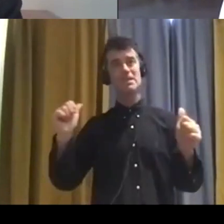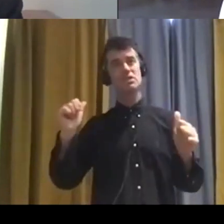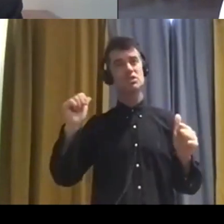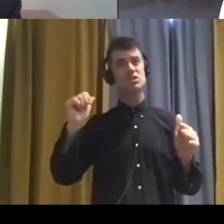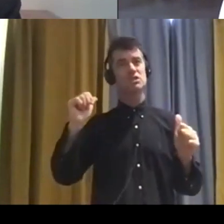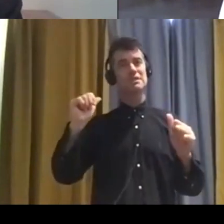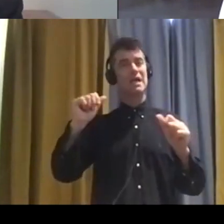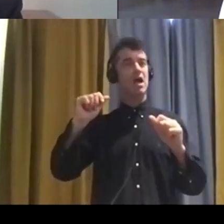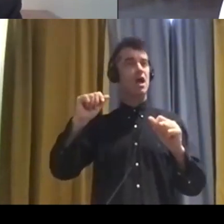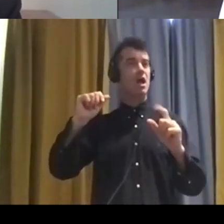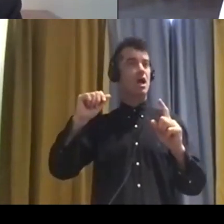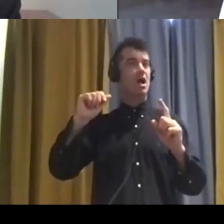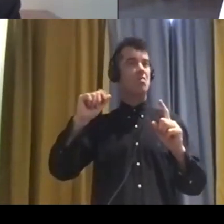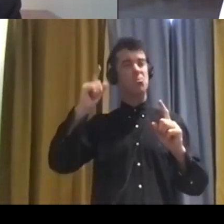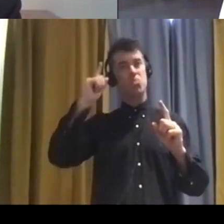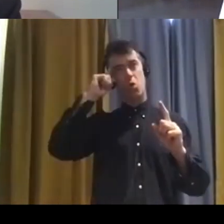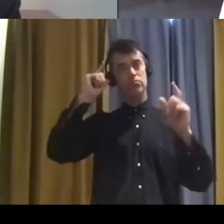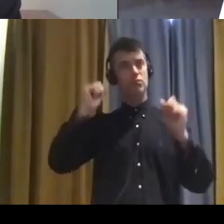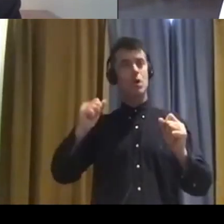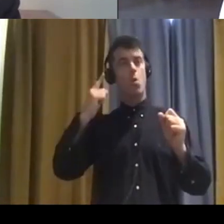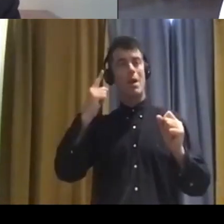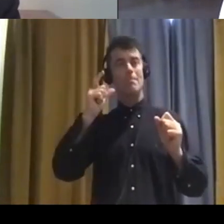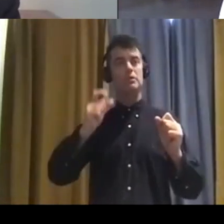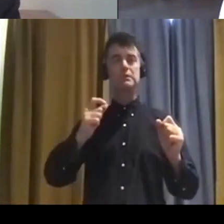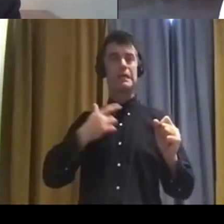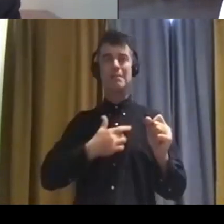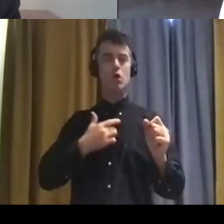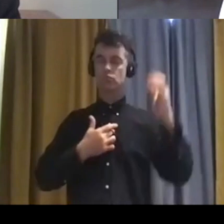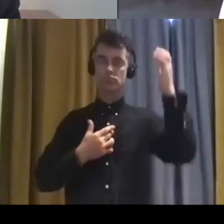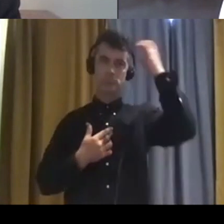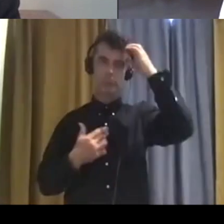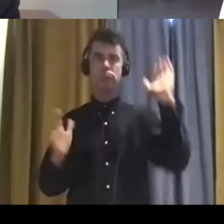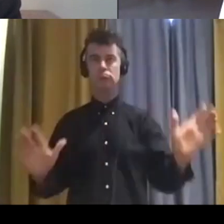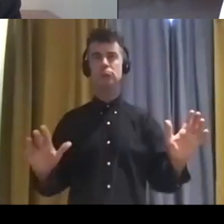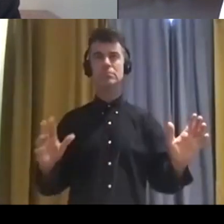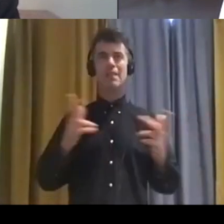the brain. One feels more emotional, one feels more kind of numbers and and logical kind